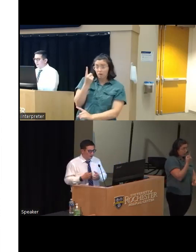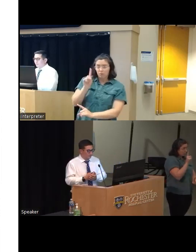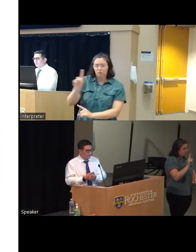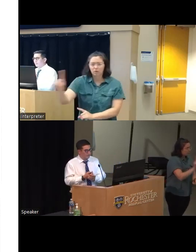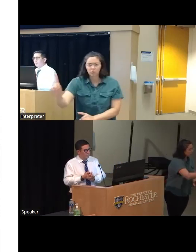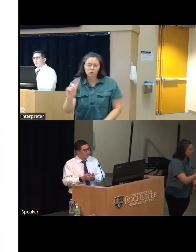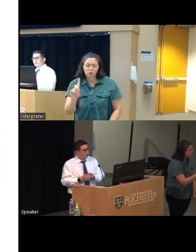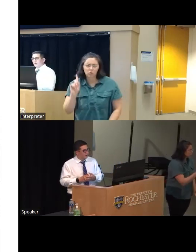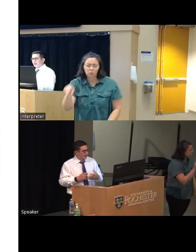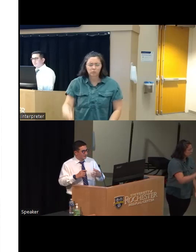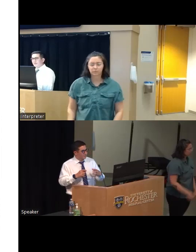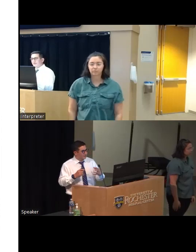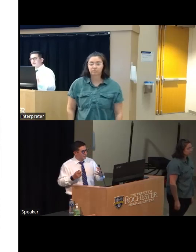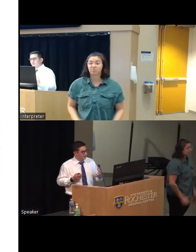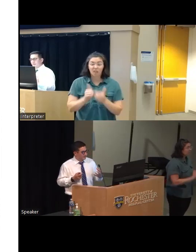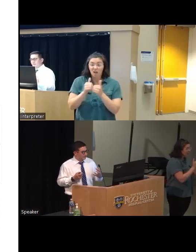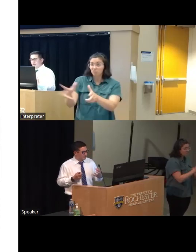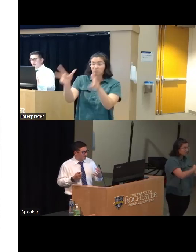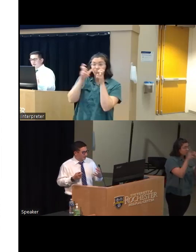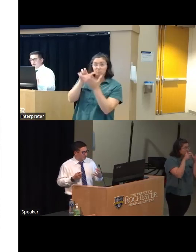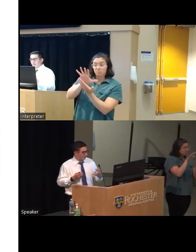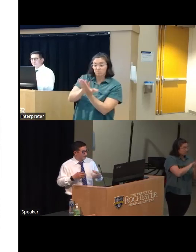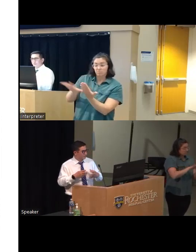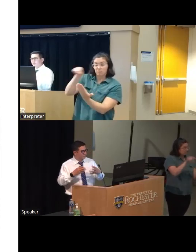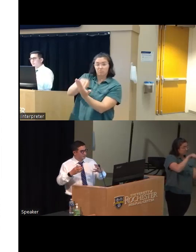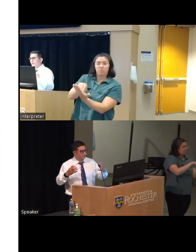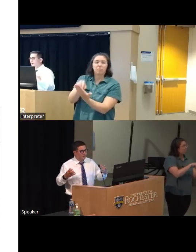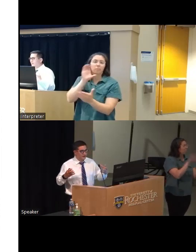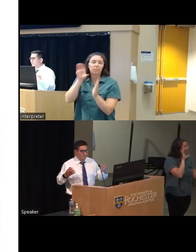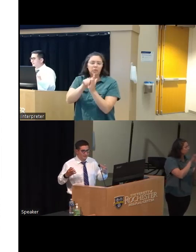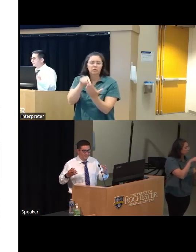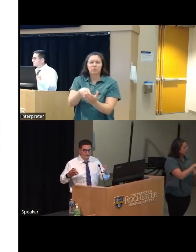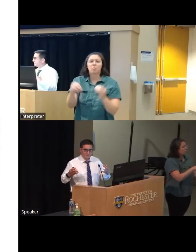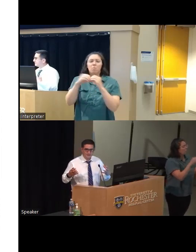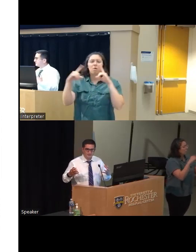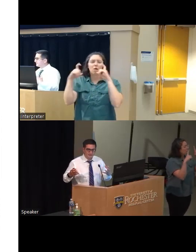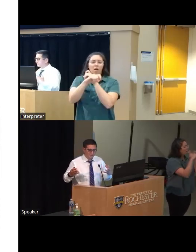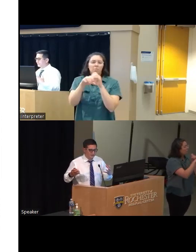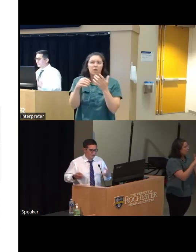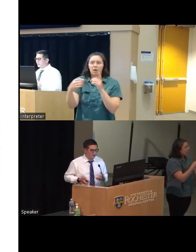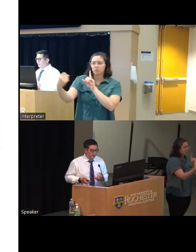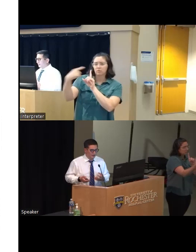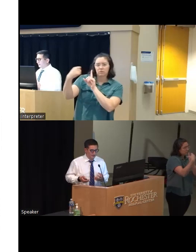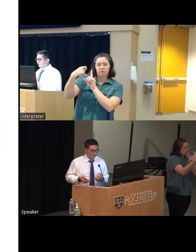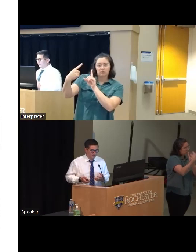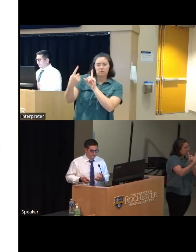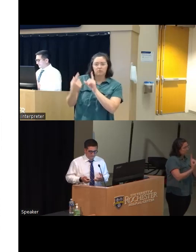from you you know how to make an image out of you know sort of a complex signaling uh